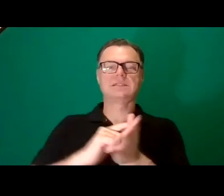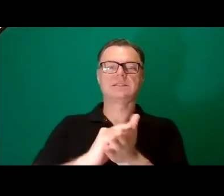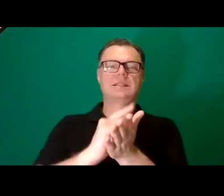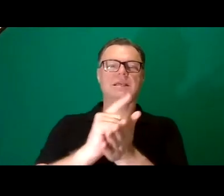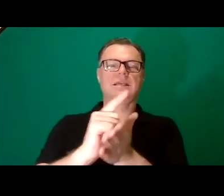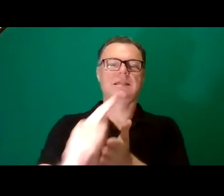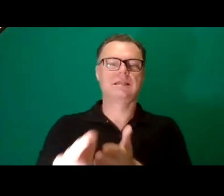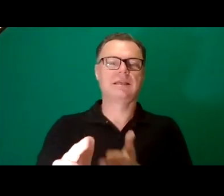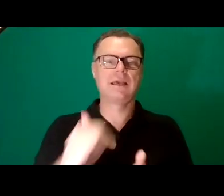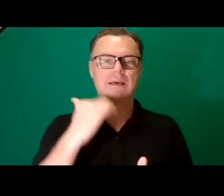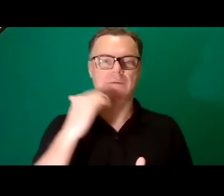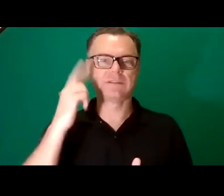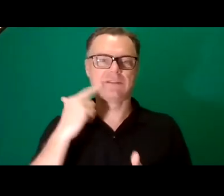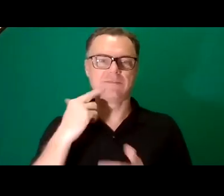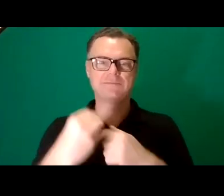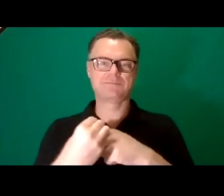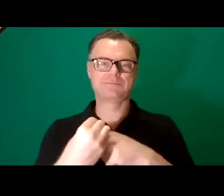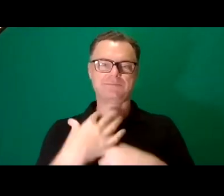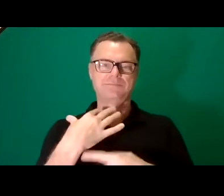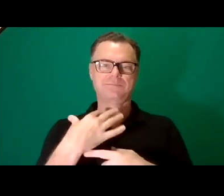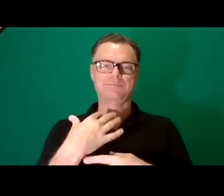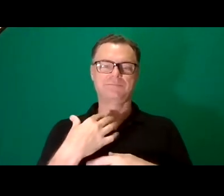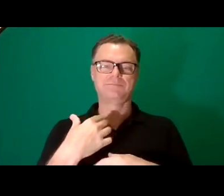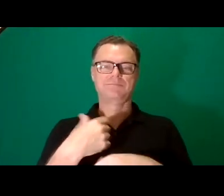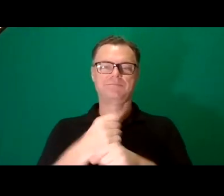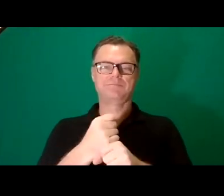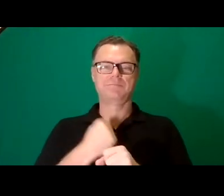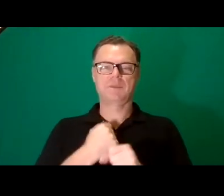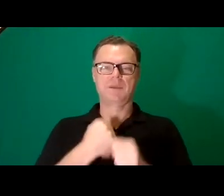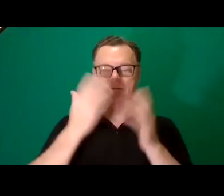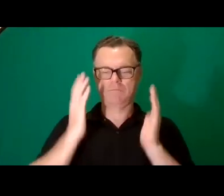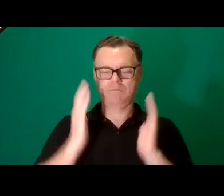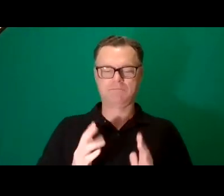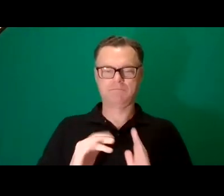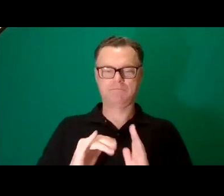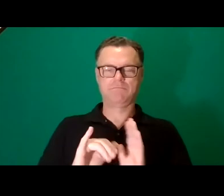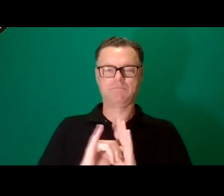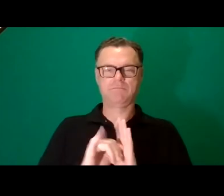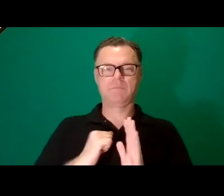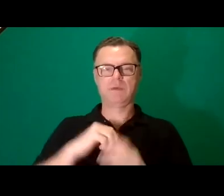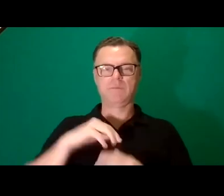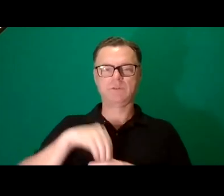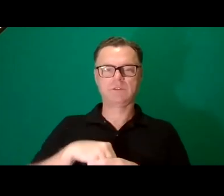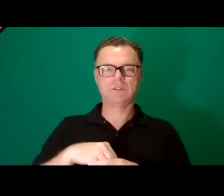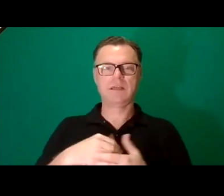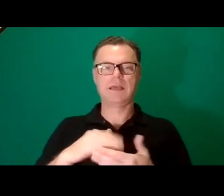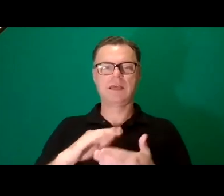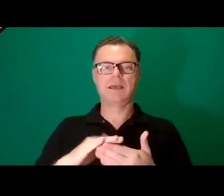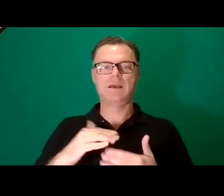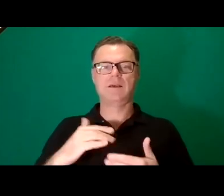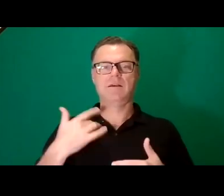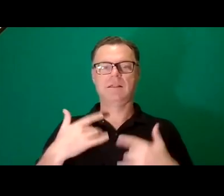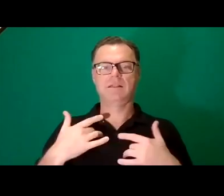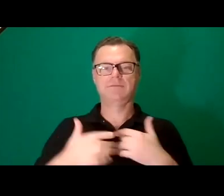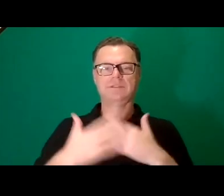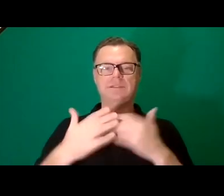has formed my identity, from my personality to how I structure my day to how I engage